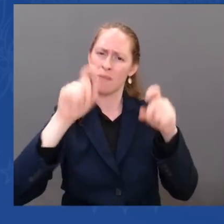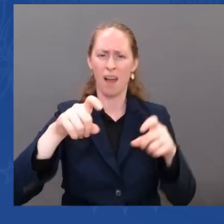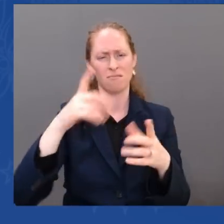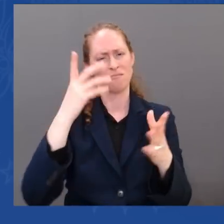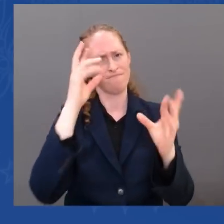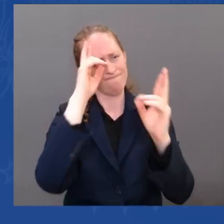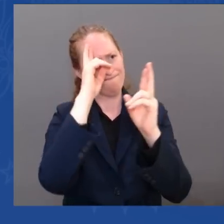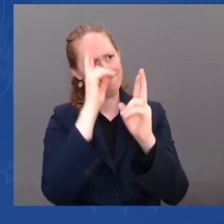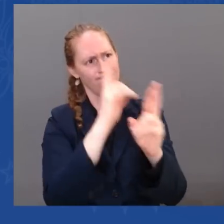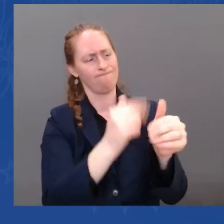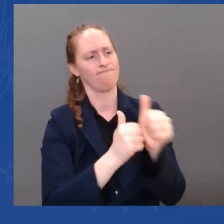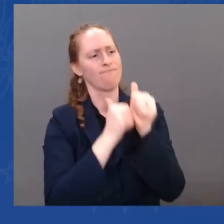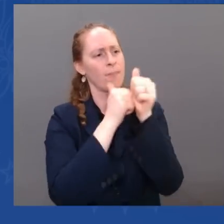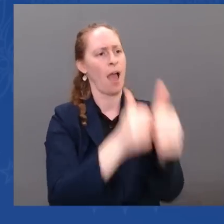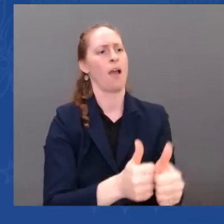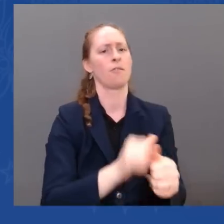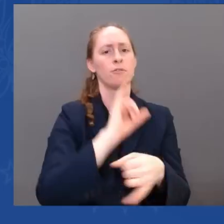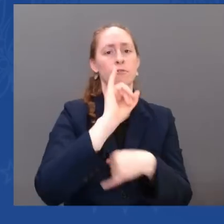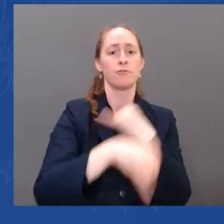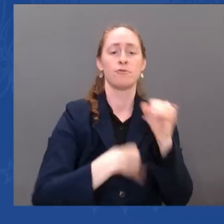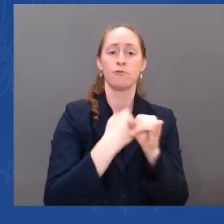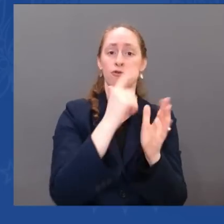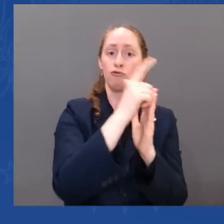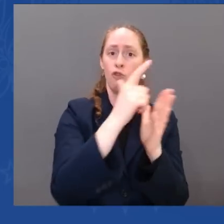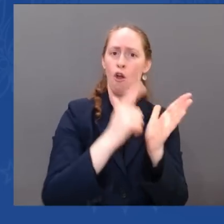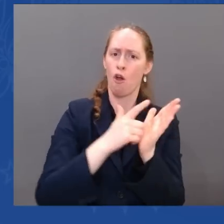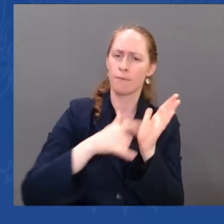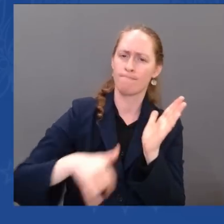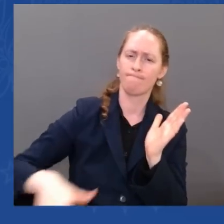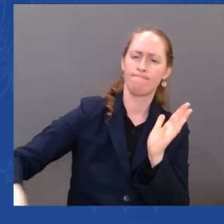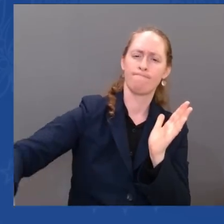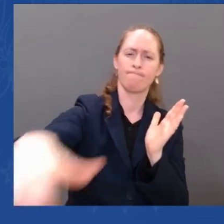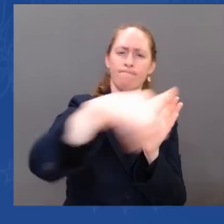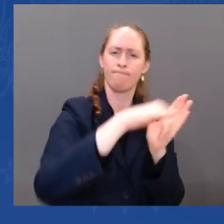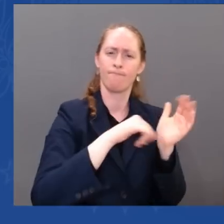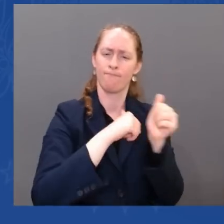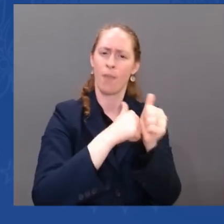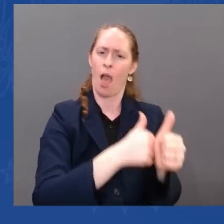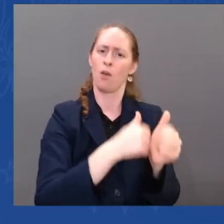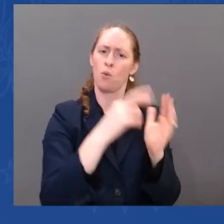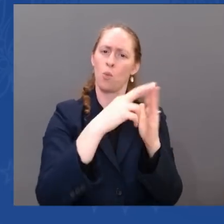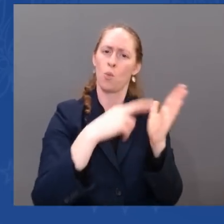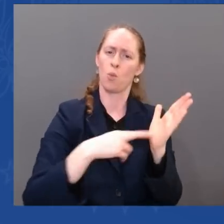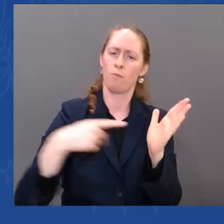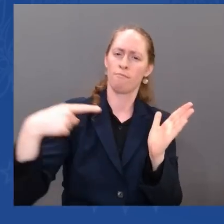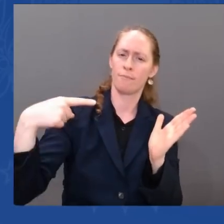international order. Neo-imperial fantasies belong to other centuries.